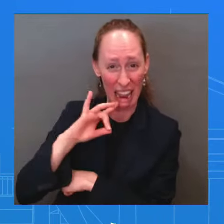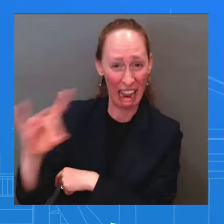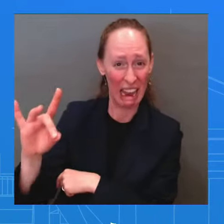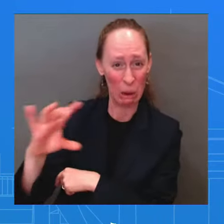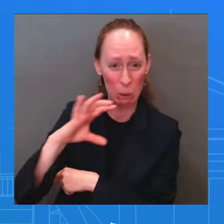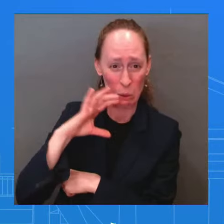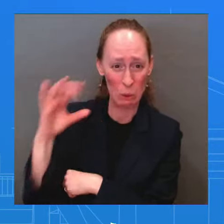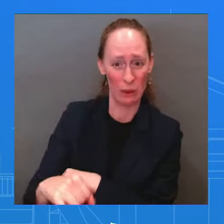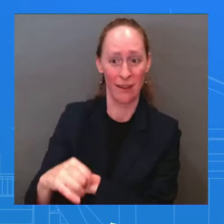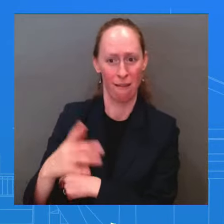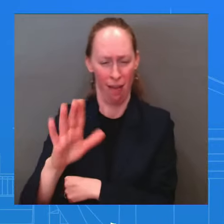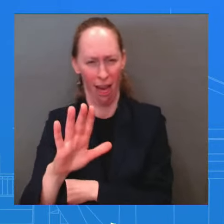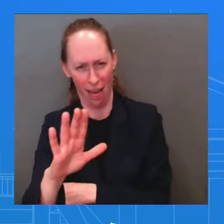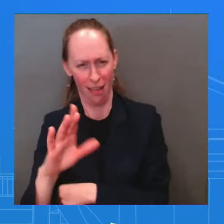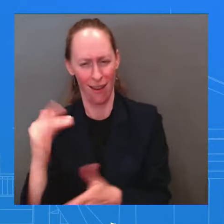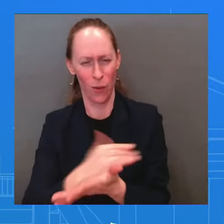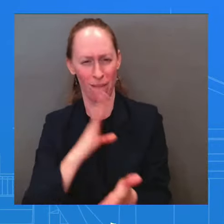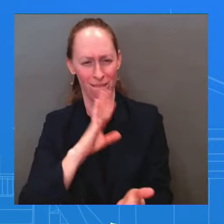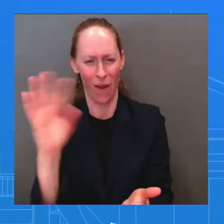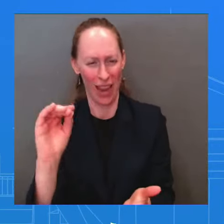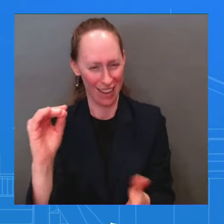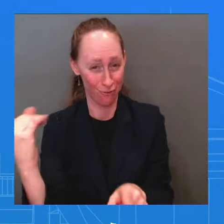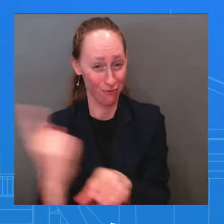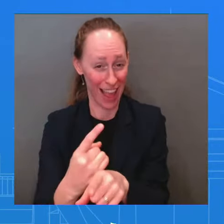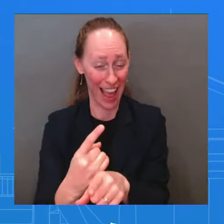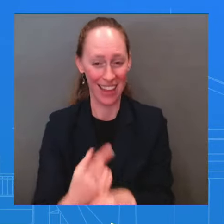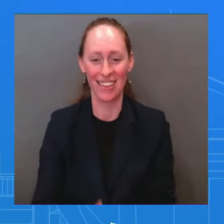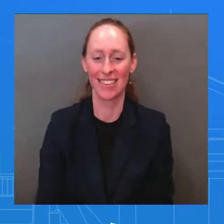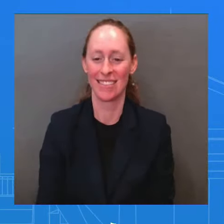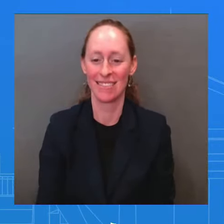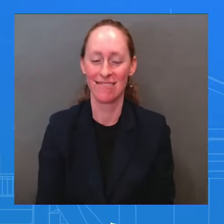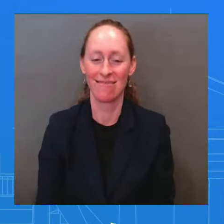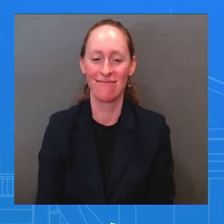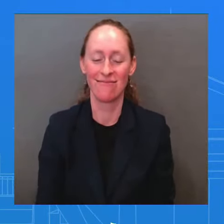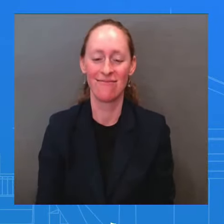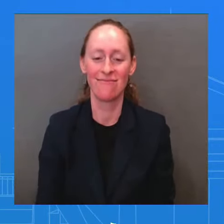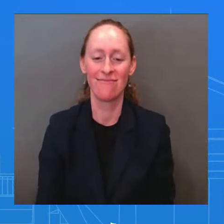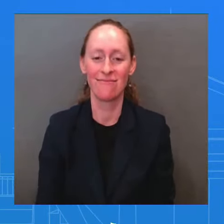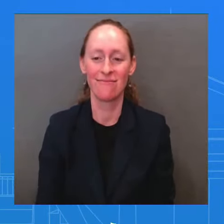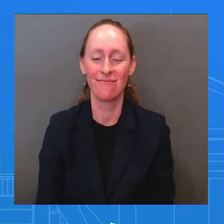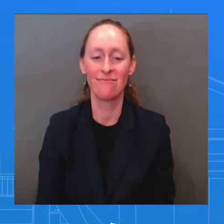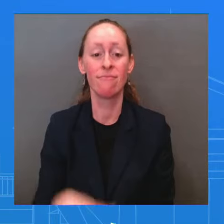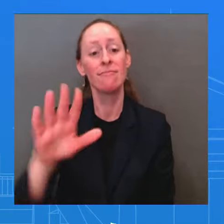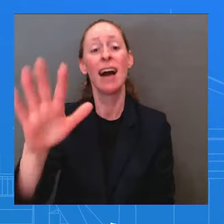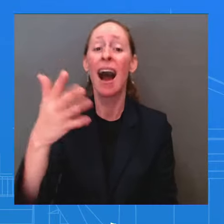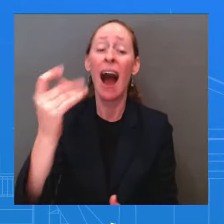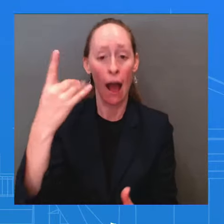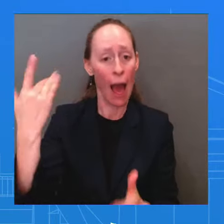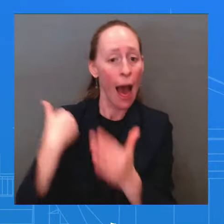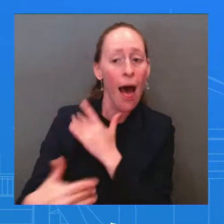But look, it is -- let's -- let's -- you know, I get asked this question about once a week, maybe twice a week.